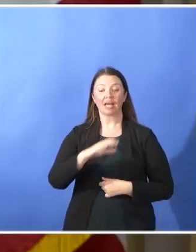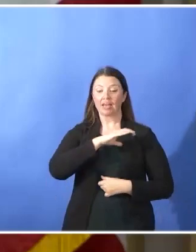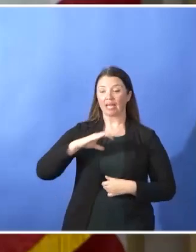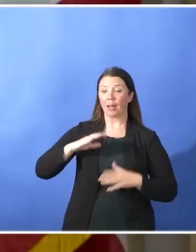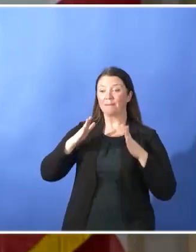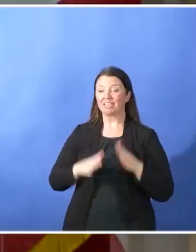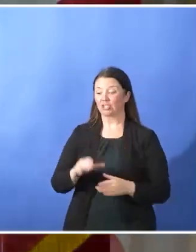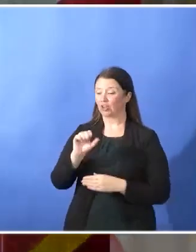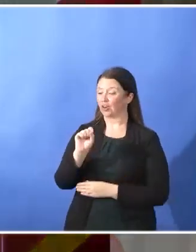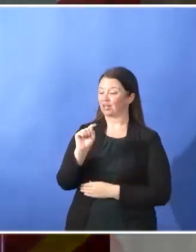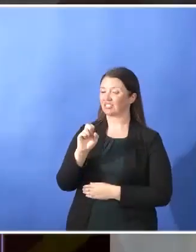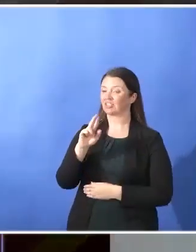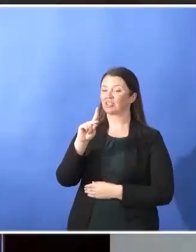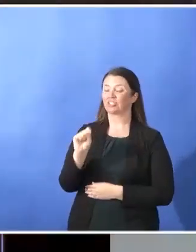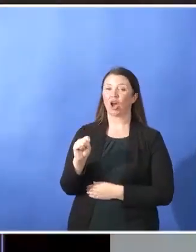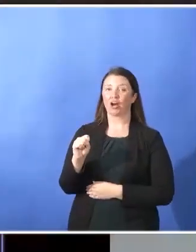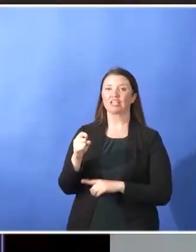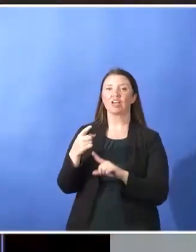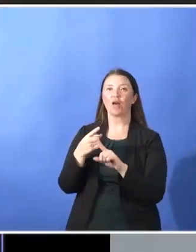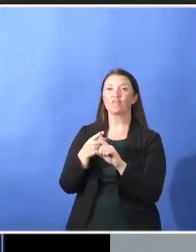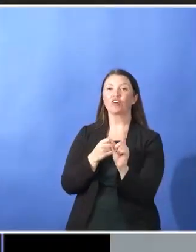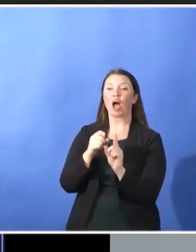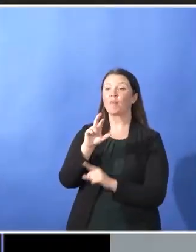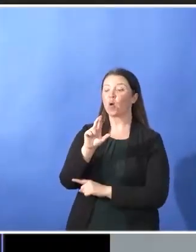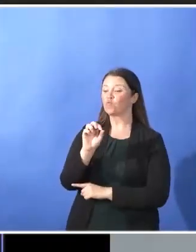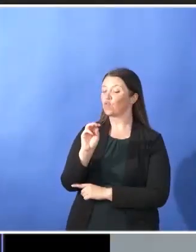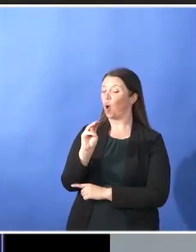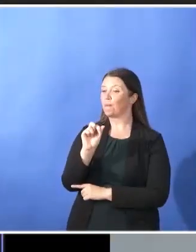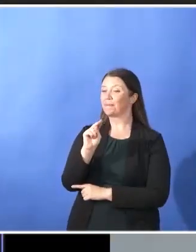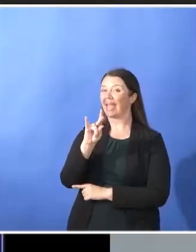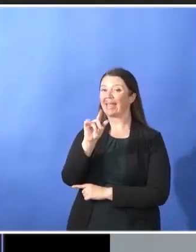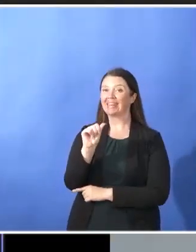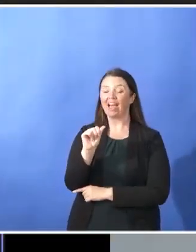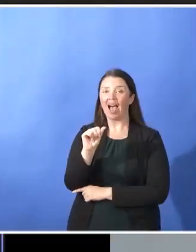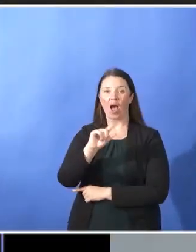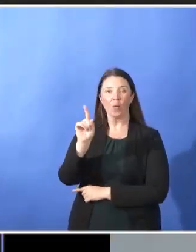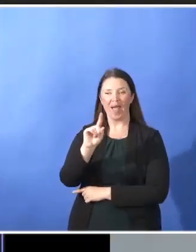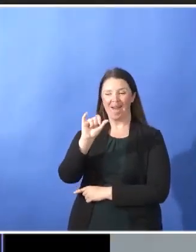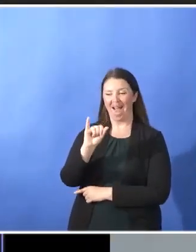WHERE THE ITU IS HAPPENING. PROVE TO US THE POWER OF COMMUNICATIONS AND LET US KNOW WHAT YOU THINK ABOUT THE ITEM